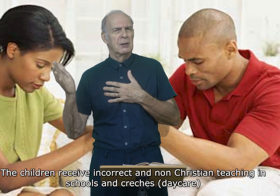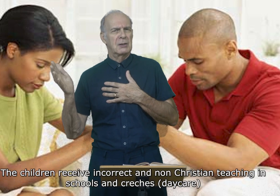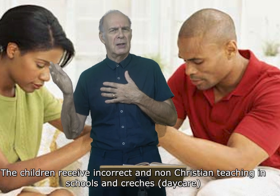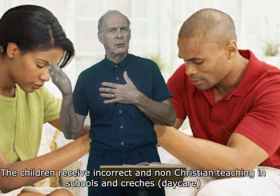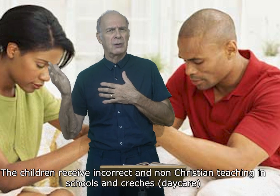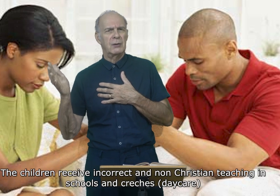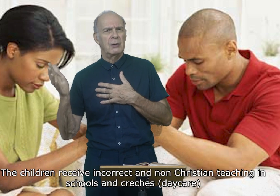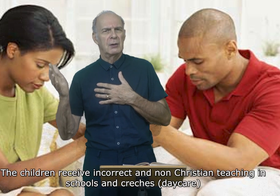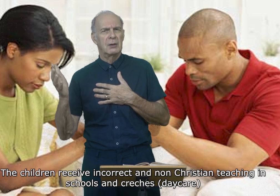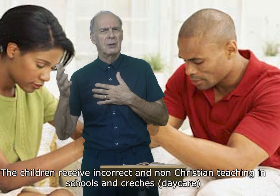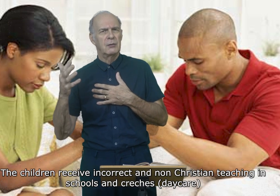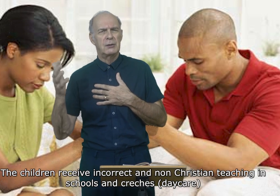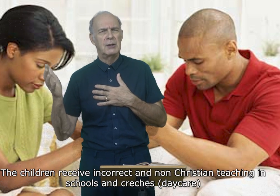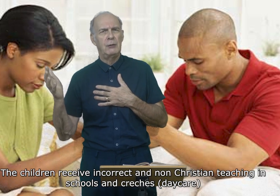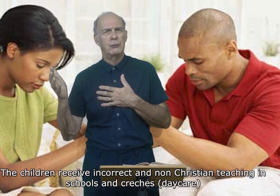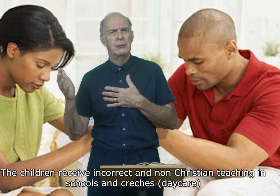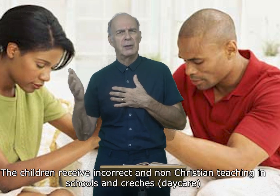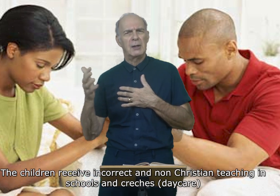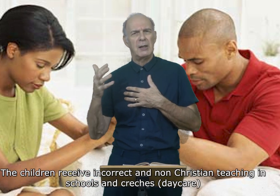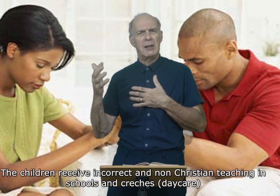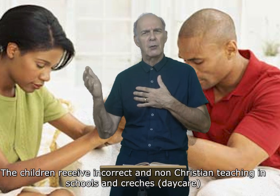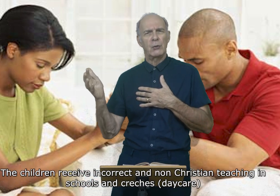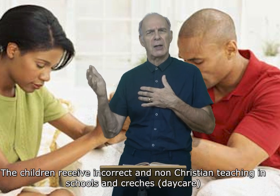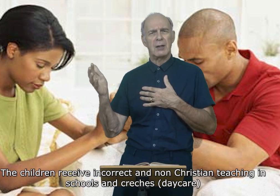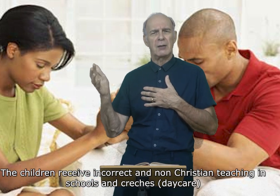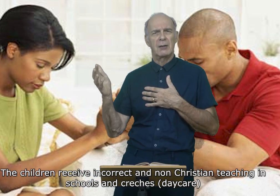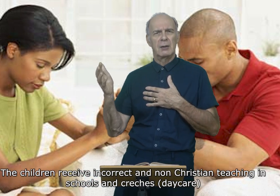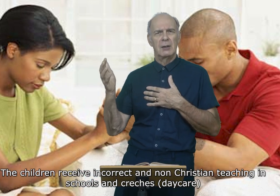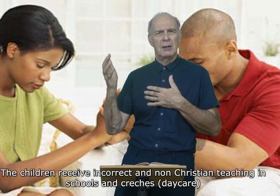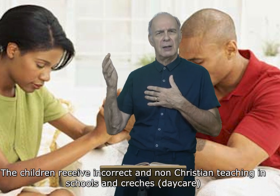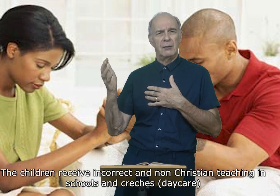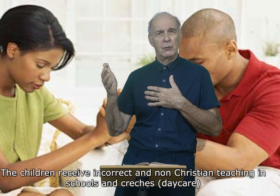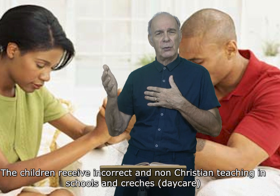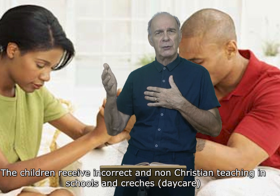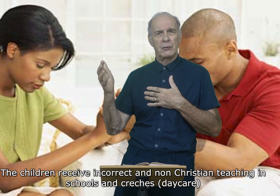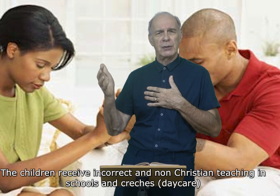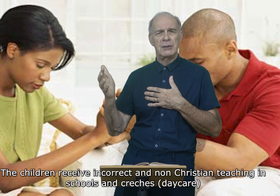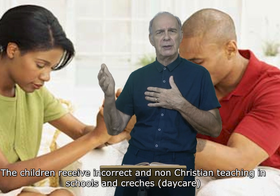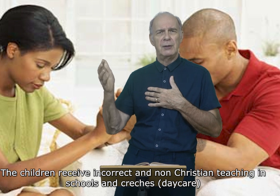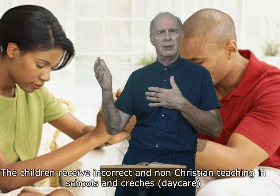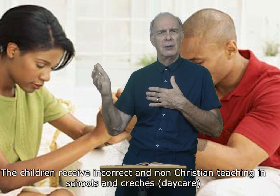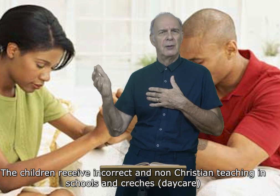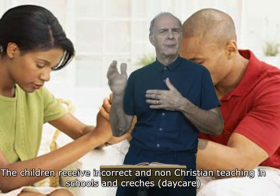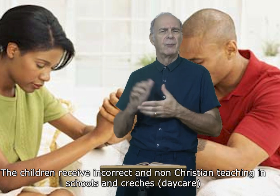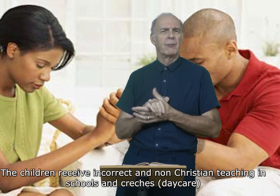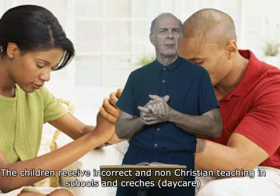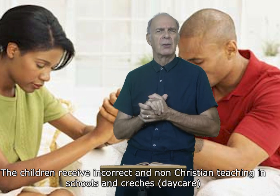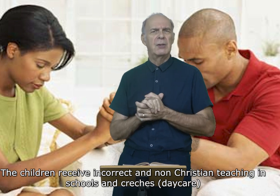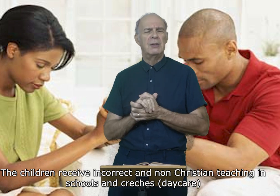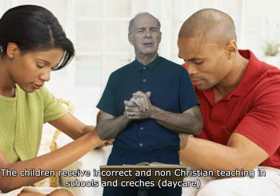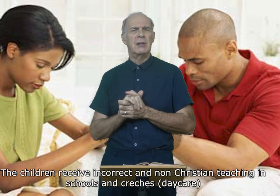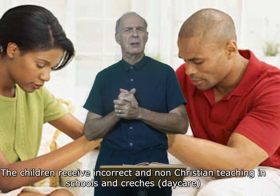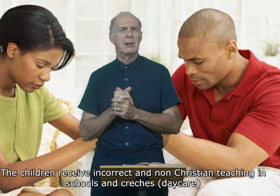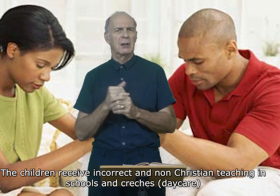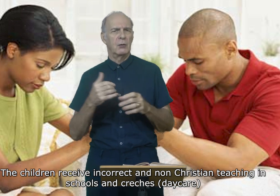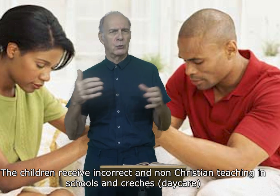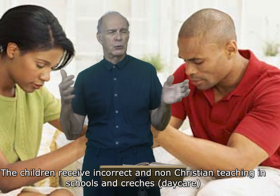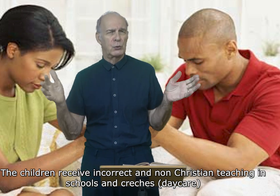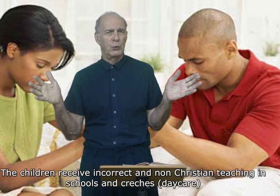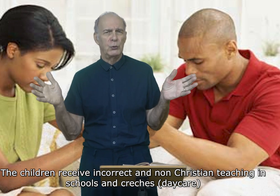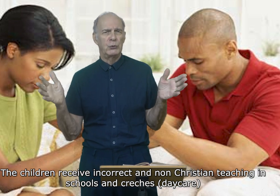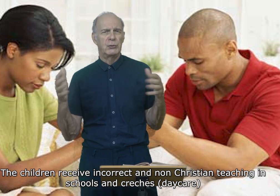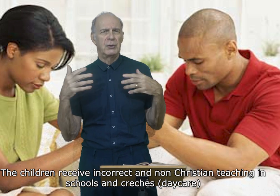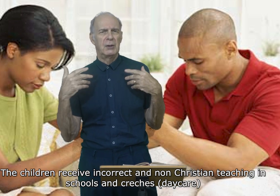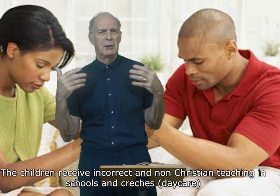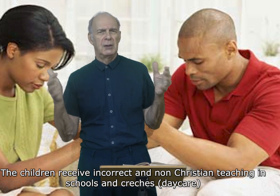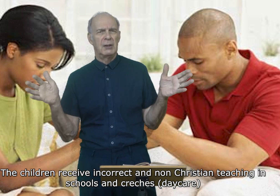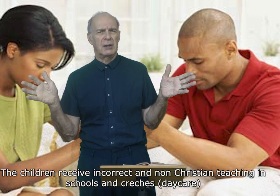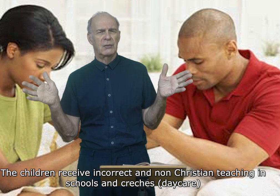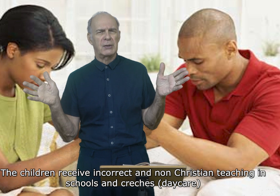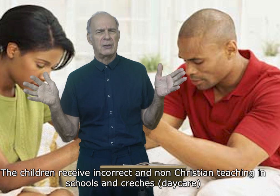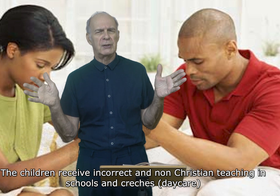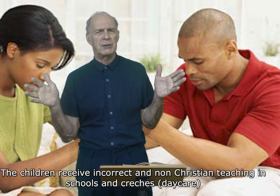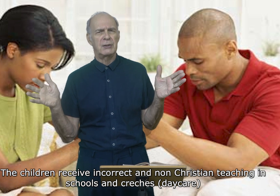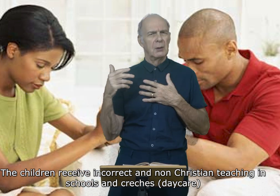The children receive incorrect and non Christian teaching in schools and creches (daycare)